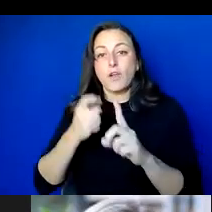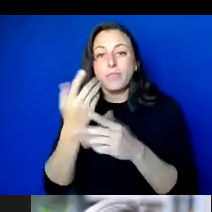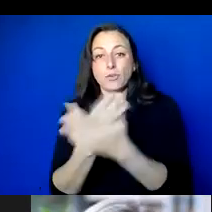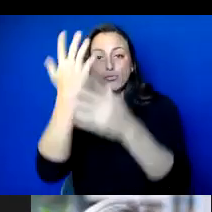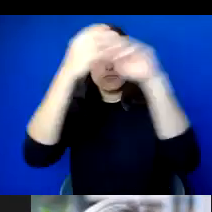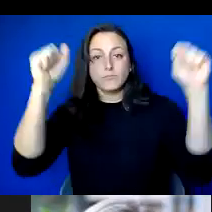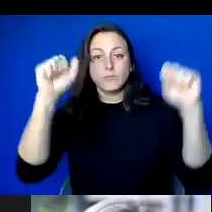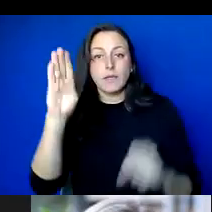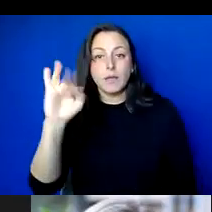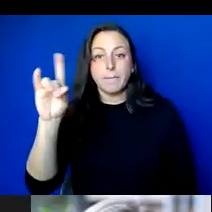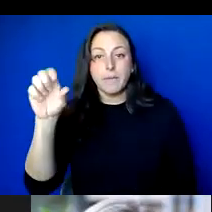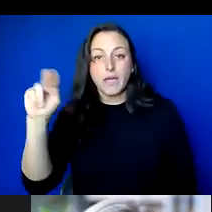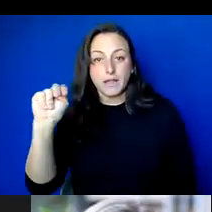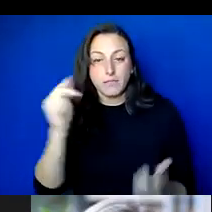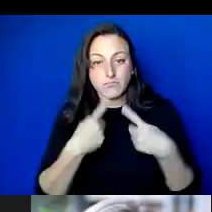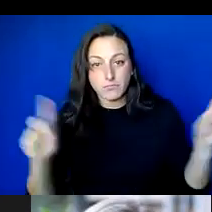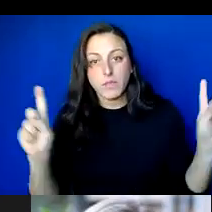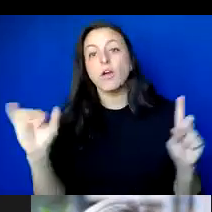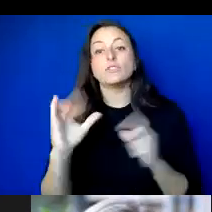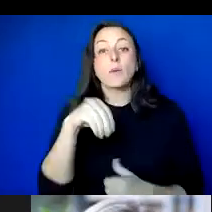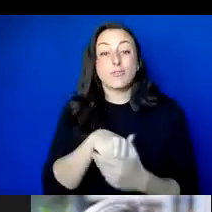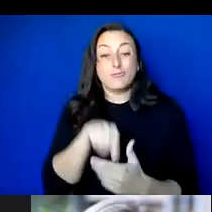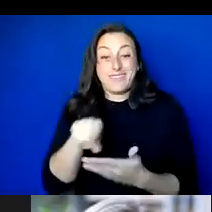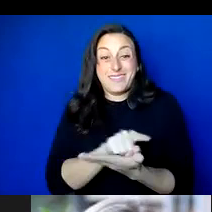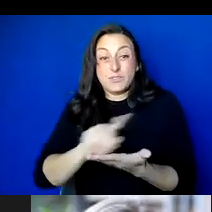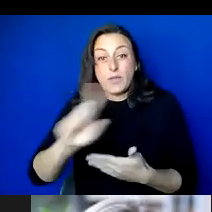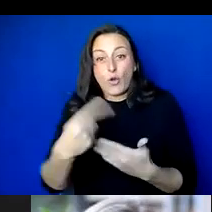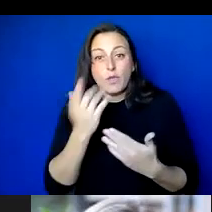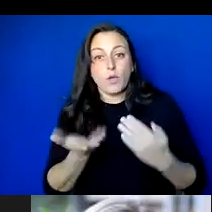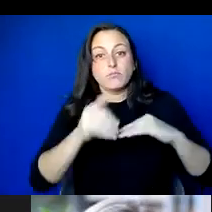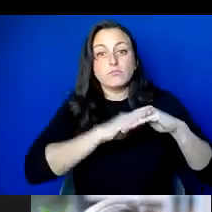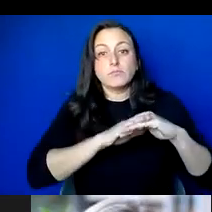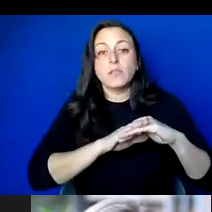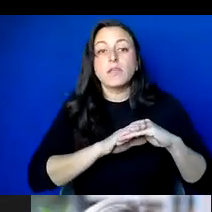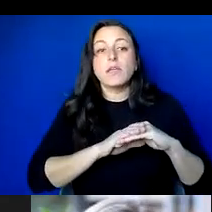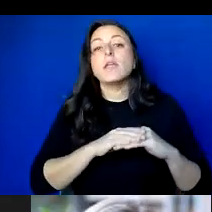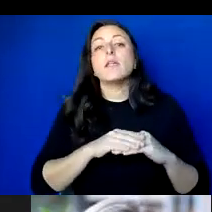includes an increase of just this week only of returned vaccine that we got back from